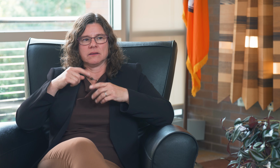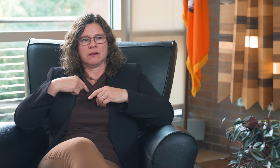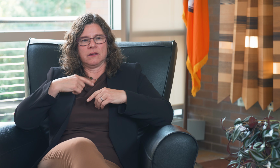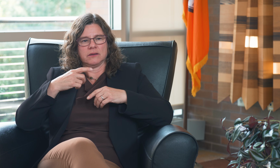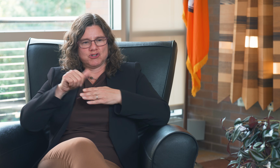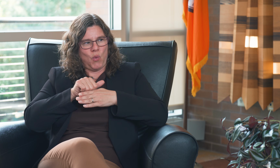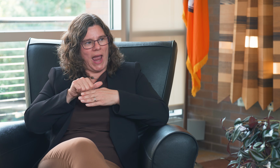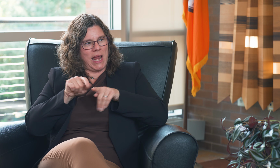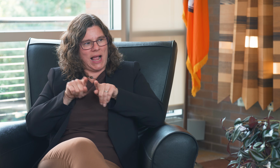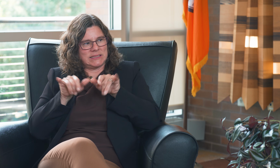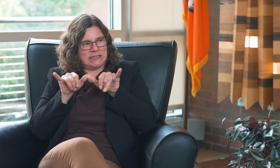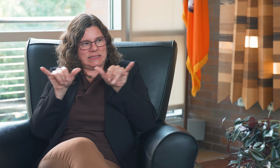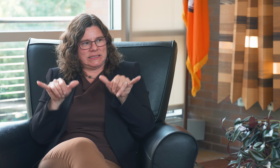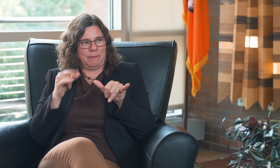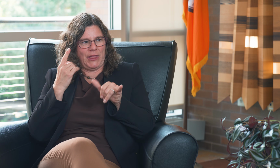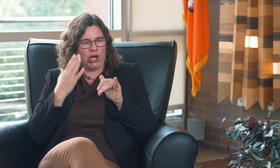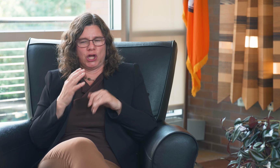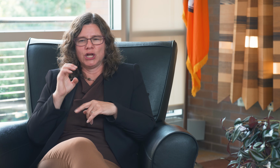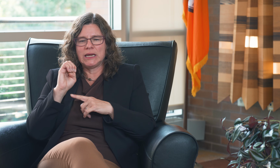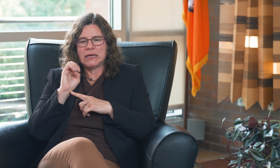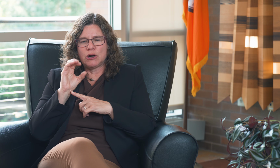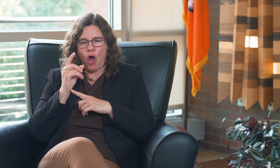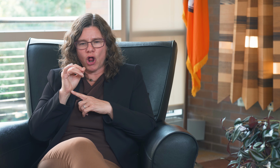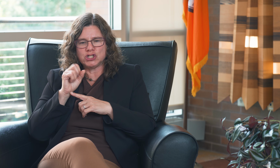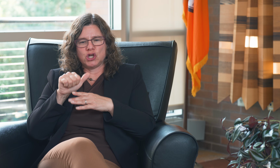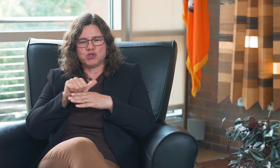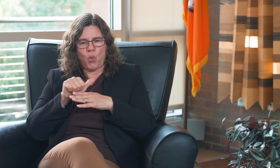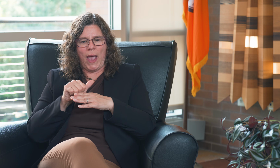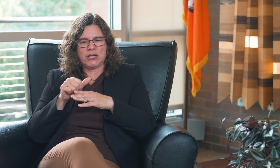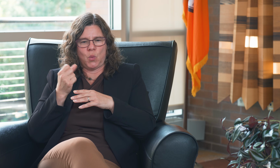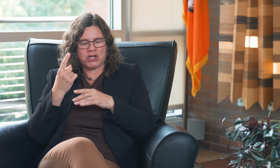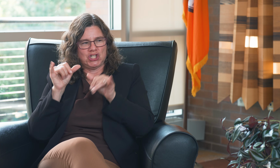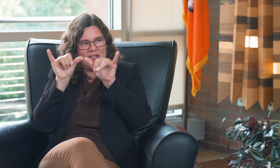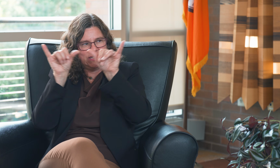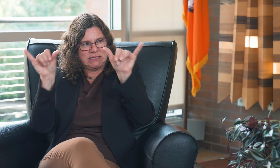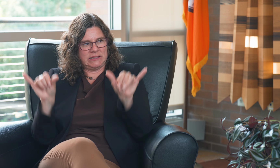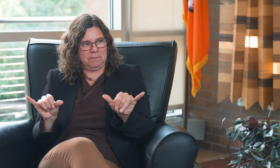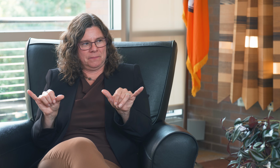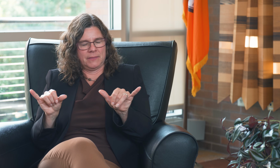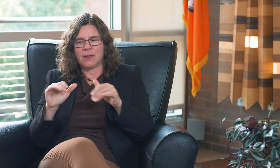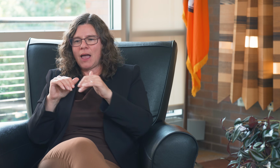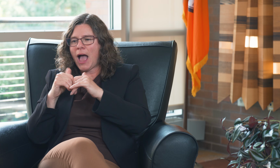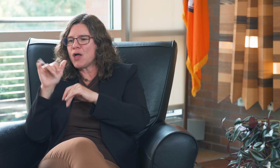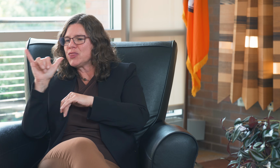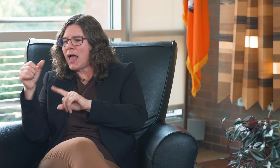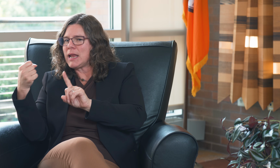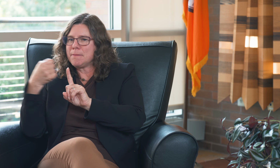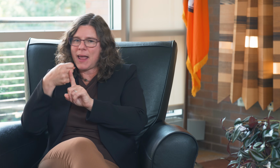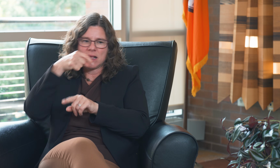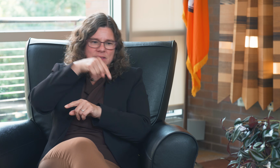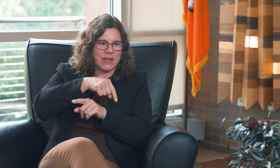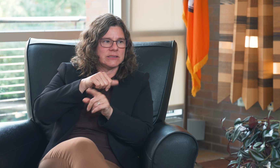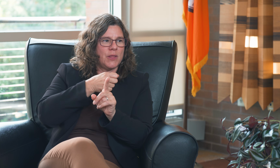One thing is, I was trained as a systematic thinker. I was trained to think about the system,